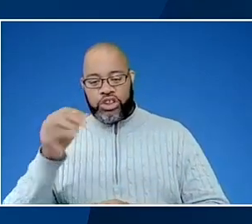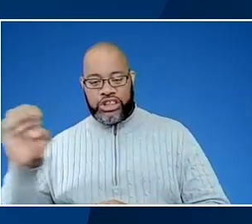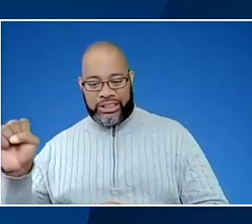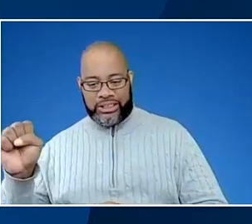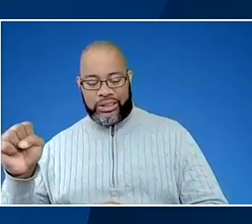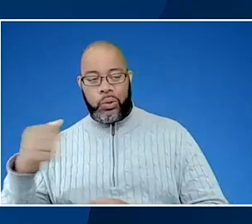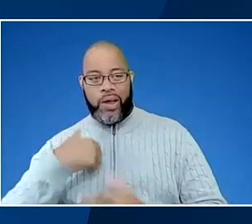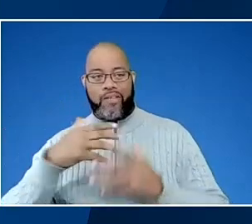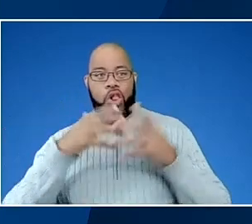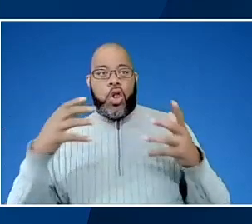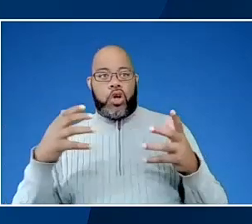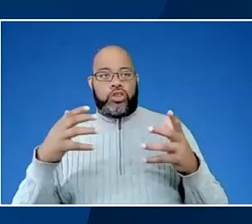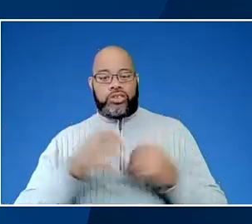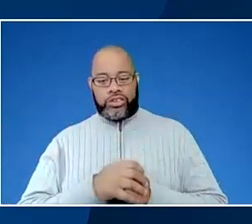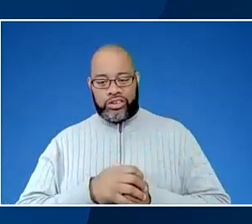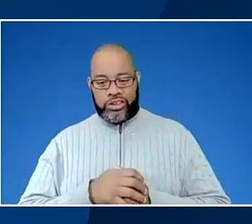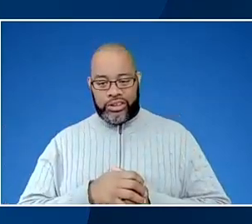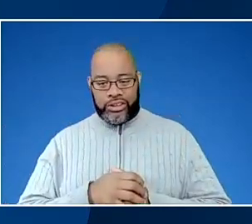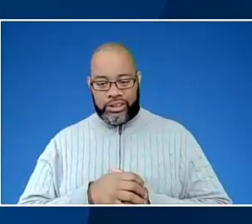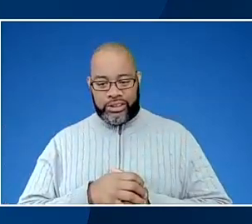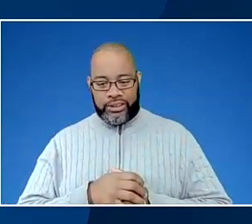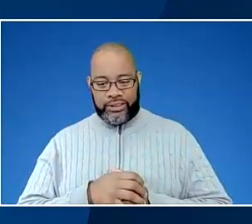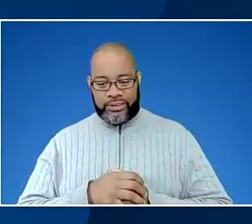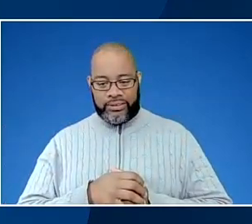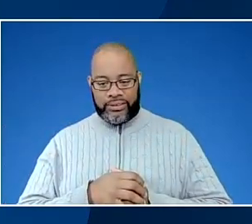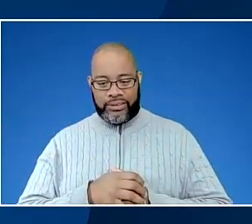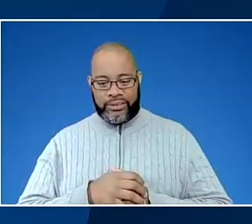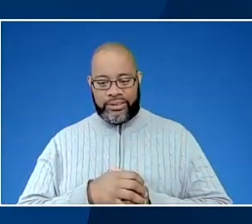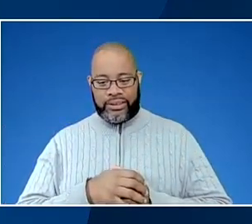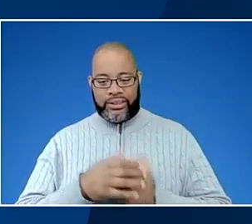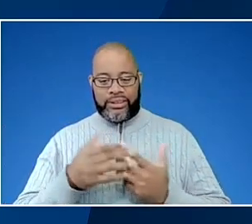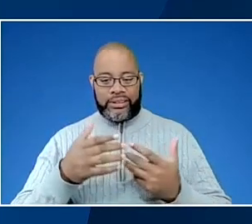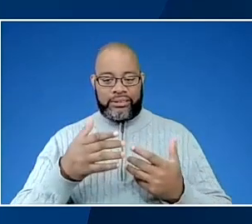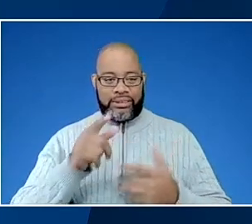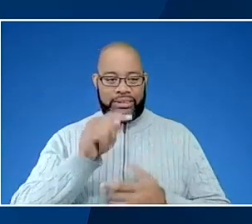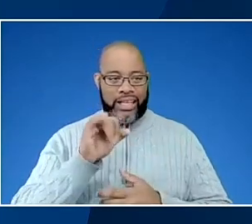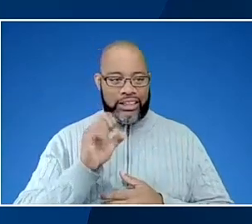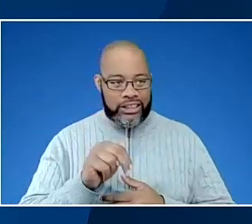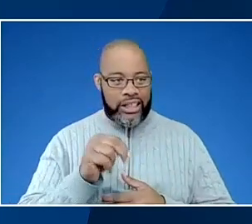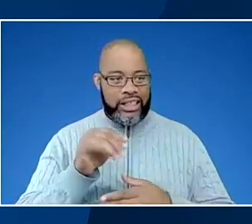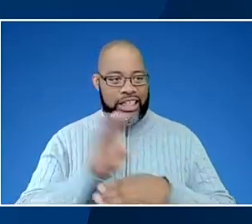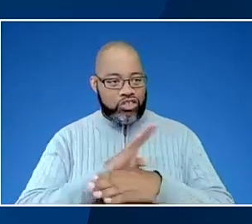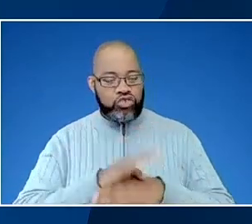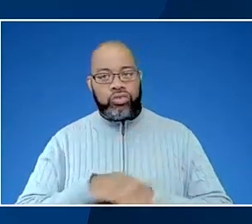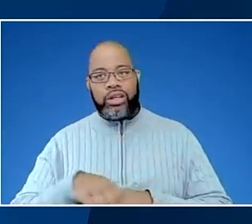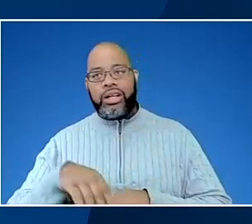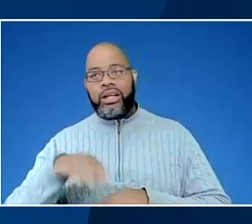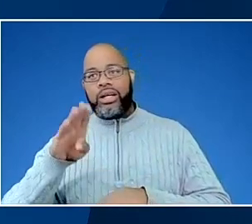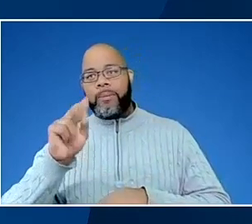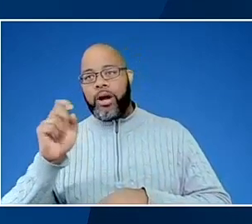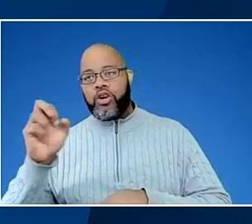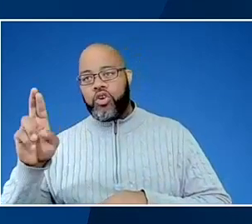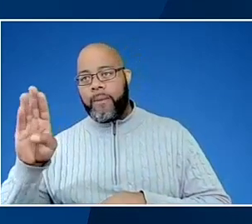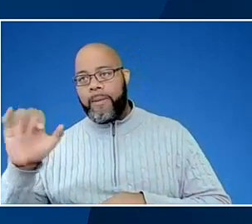poultry industry, Tyson, butterball, all of them are here. And so that was one of the questions